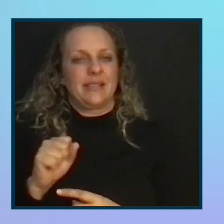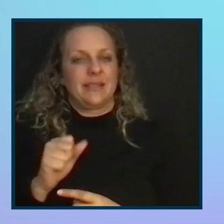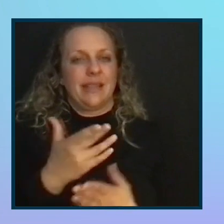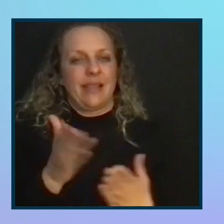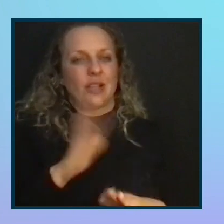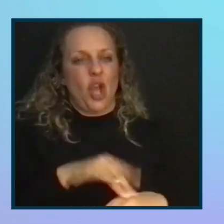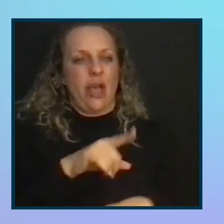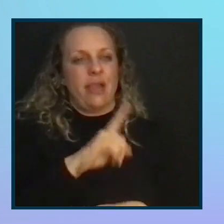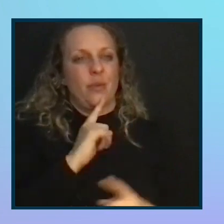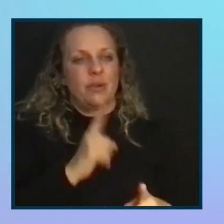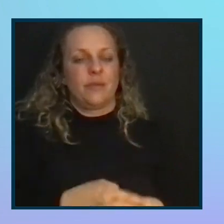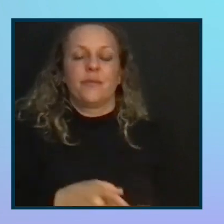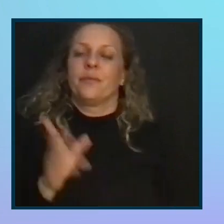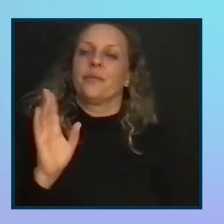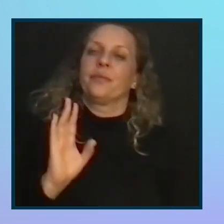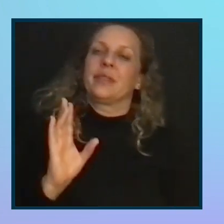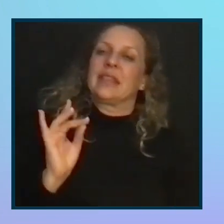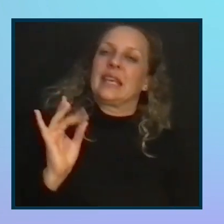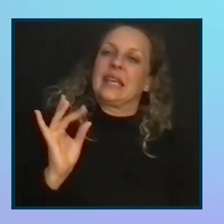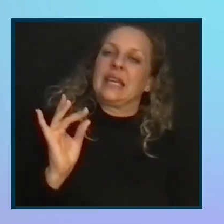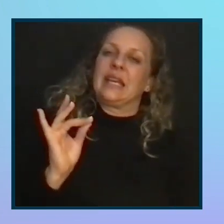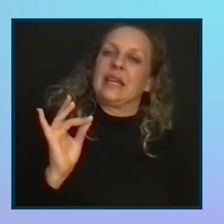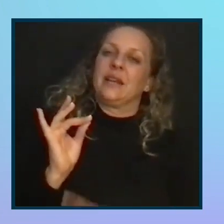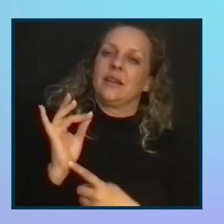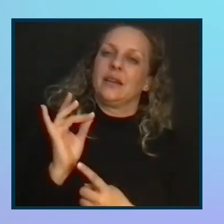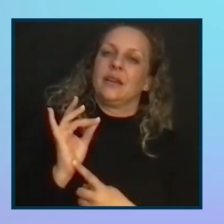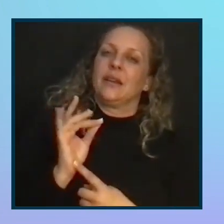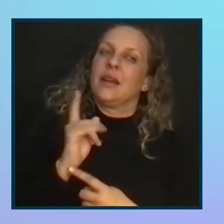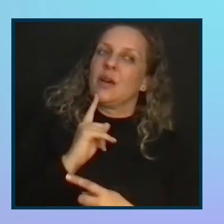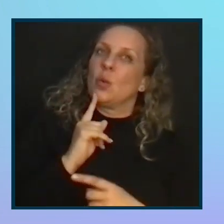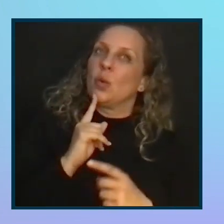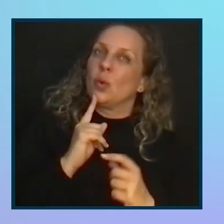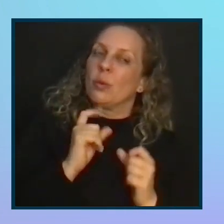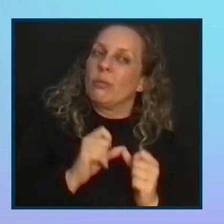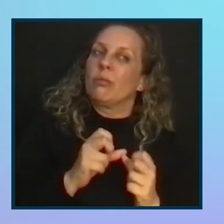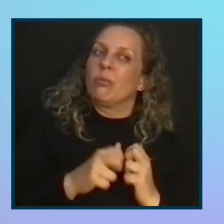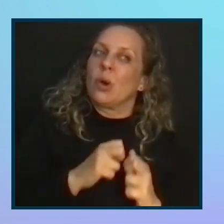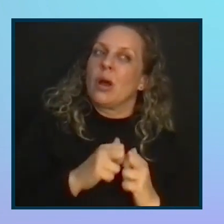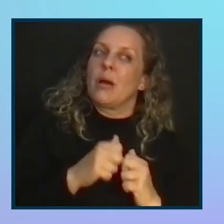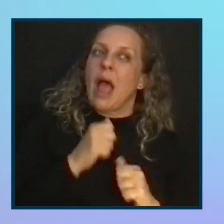They can cause real problems, 'cause they're perm^anently on screen. They can hide things visually,